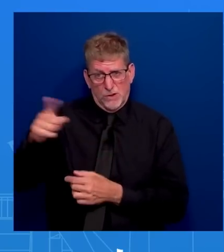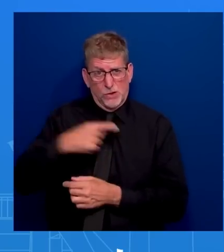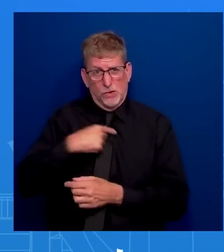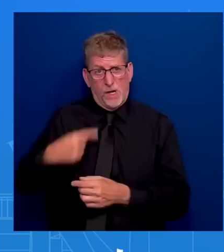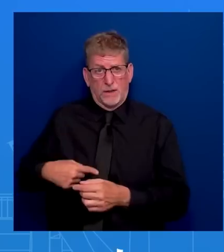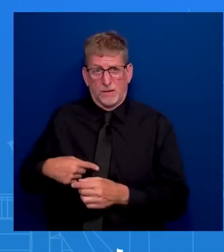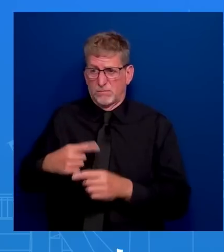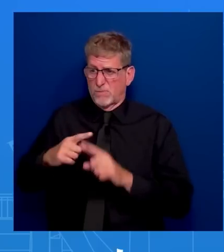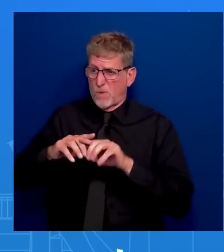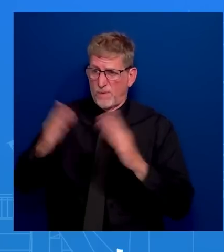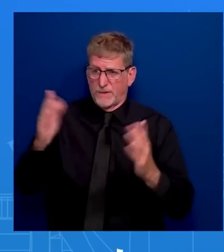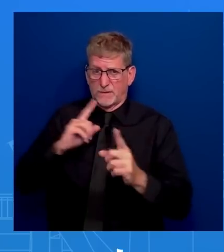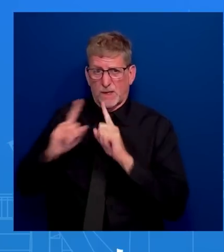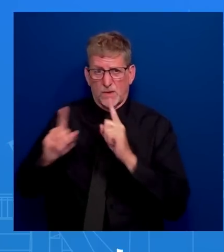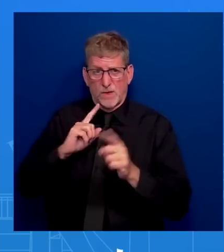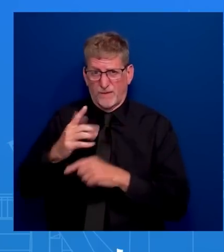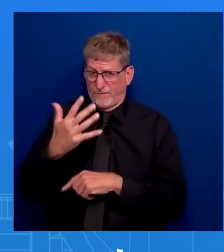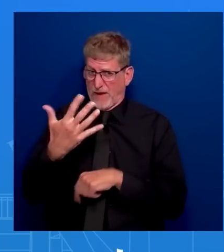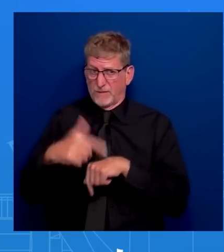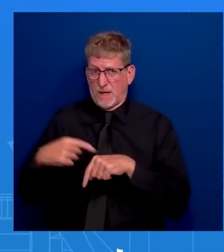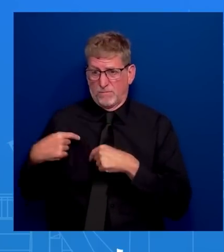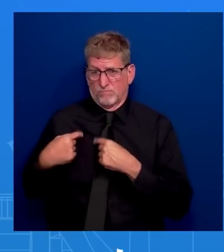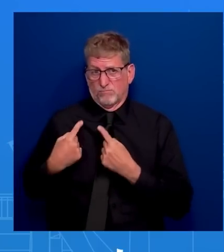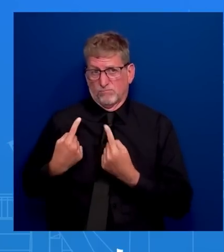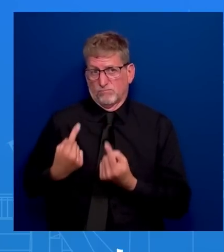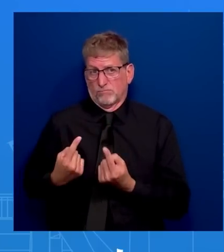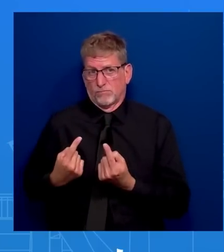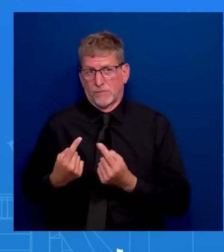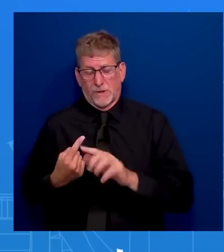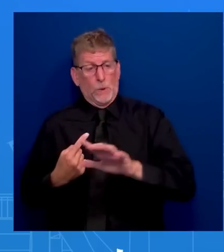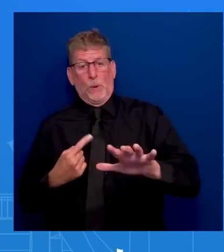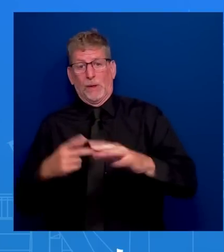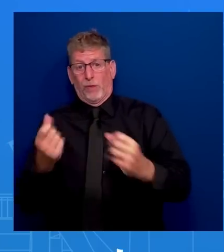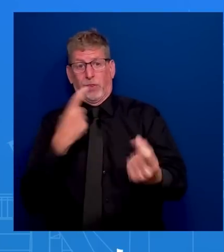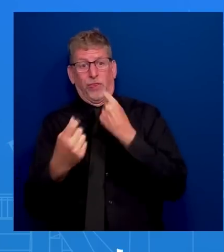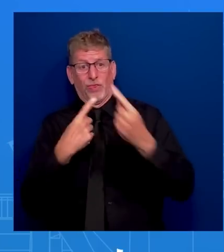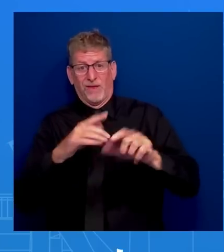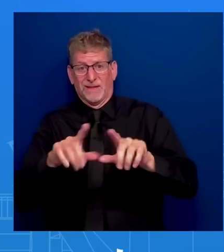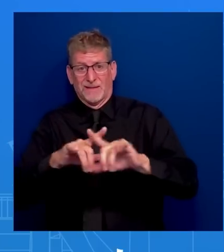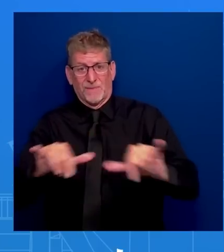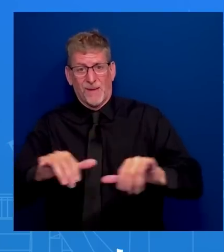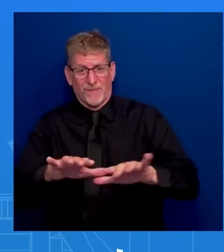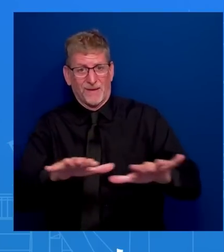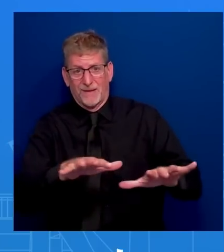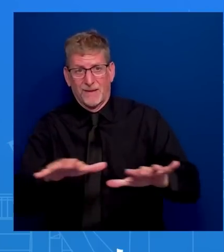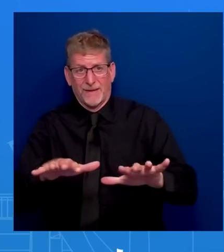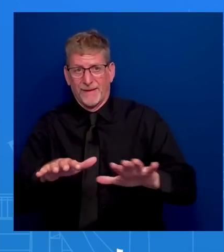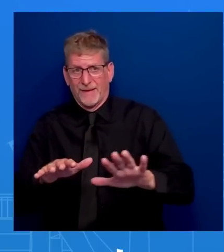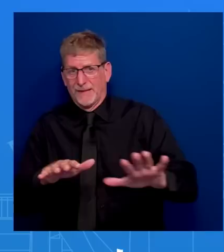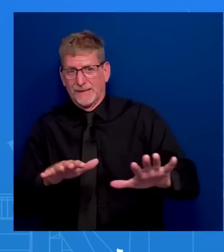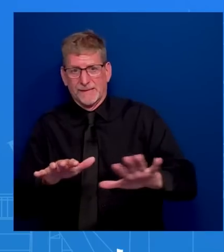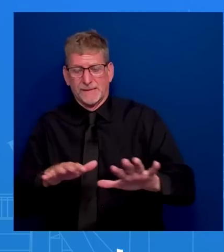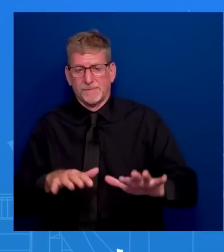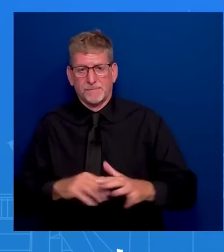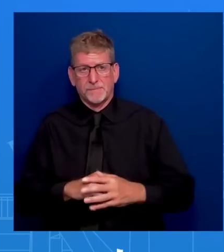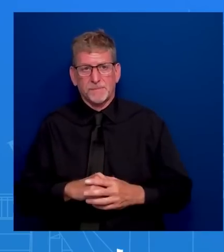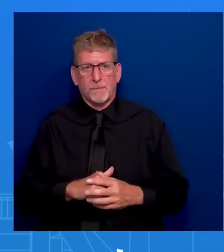I don't know if you -- Ms. Jean-Pierre: Okay, I'll take -- I'll take a couple more questions. Okay, I'm going to take -- I'm going to take -- The Press: One for Africa. One question for Africa. Ms. Jean-Pierre: I'm going to take --